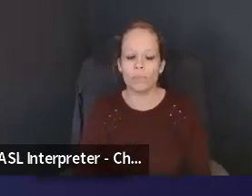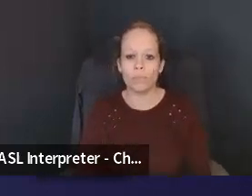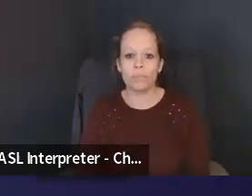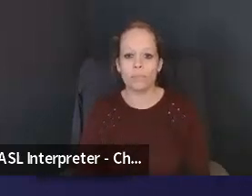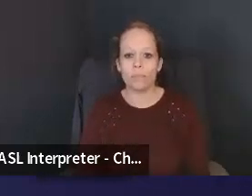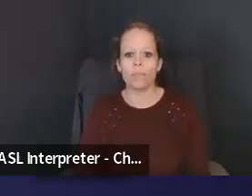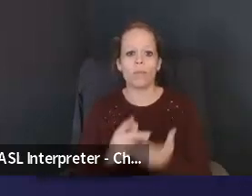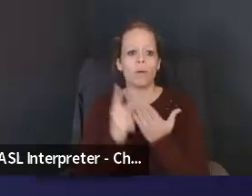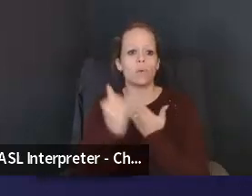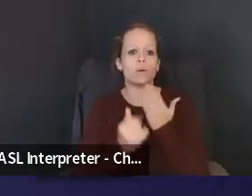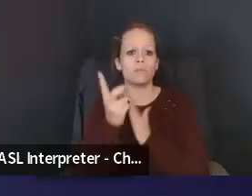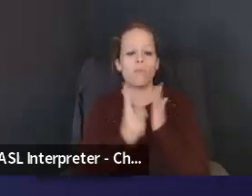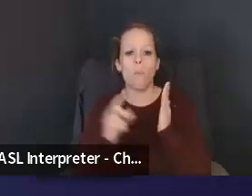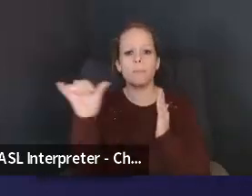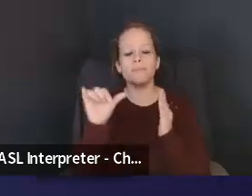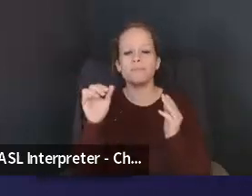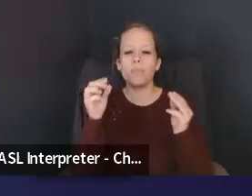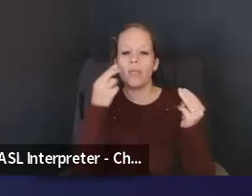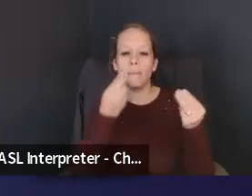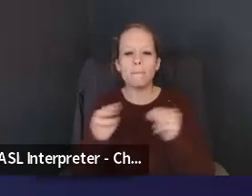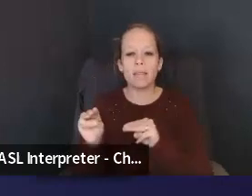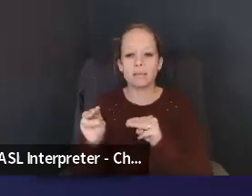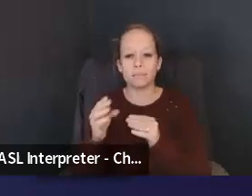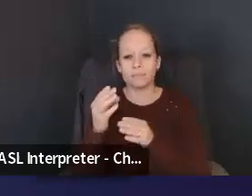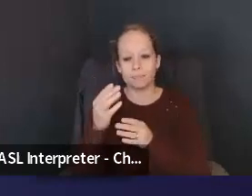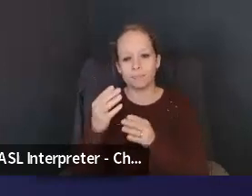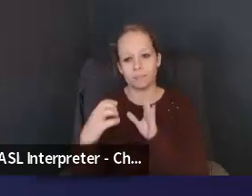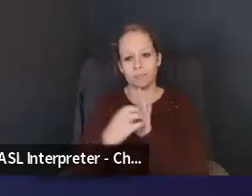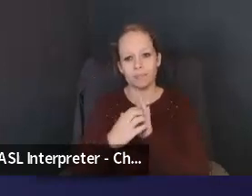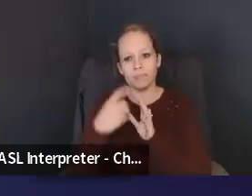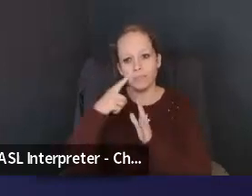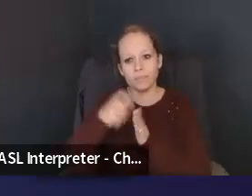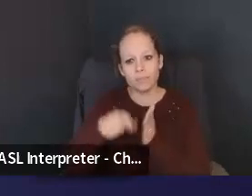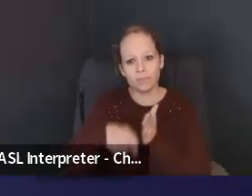design is really like the method section of an article. I would say maybe method and results,